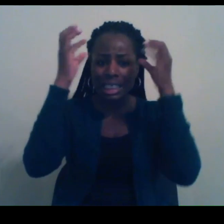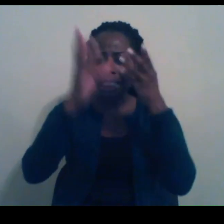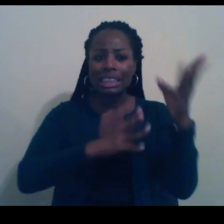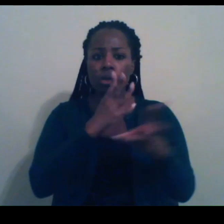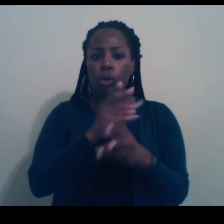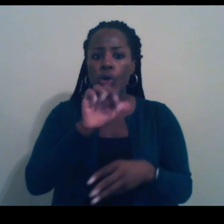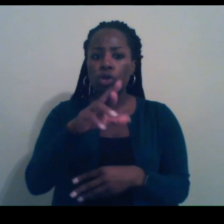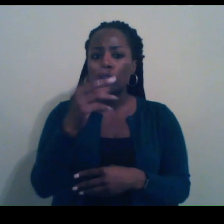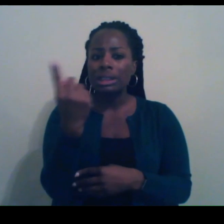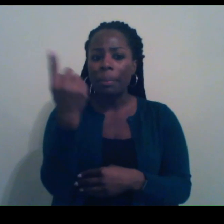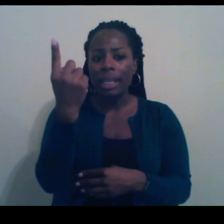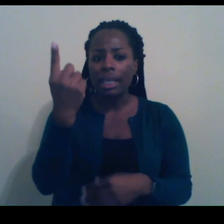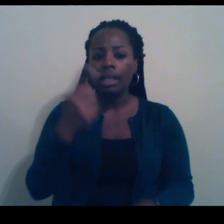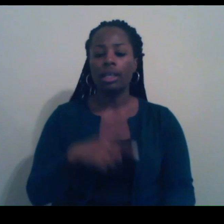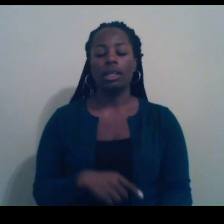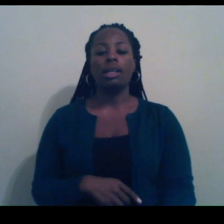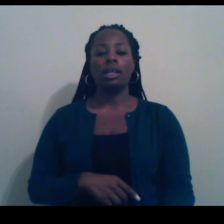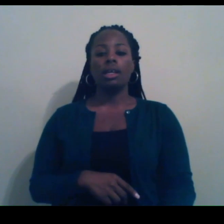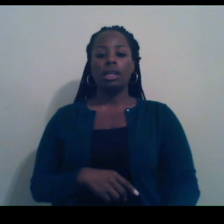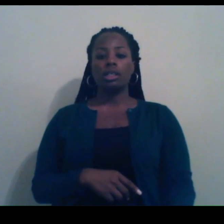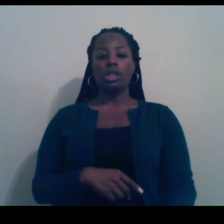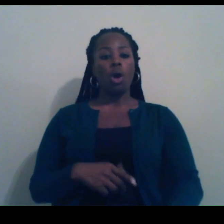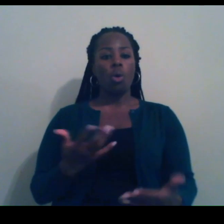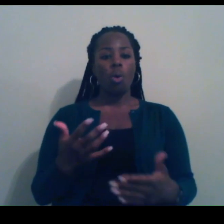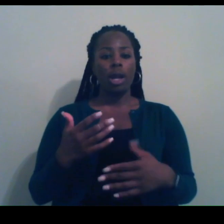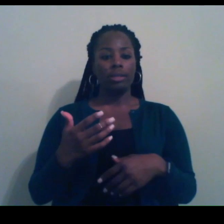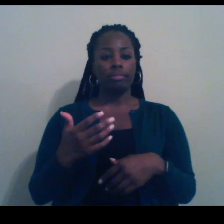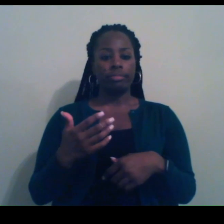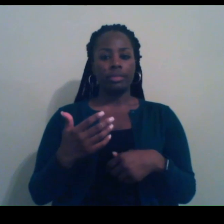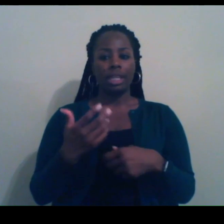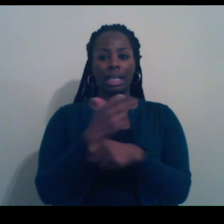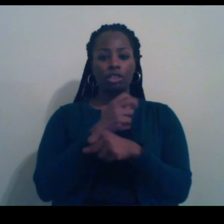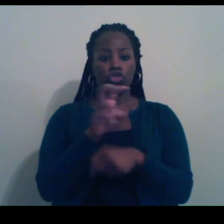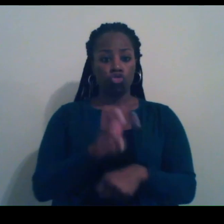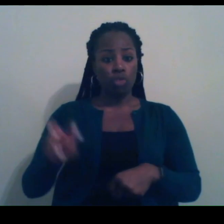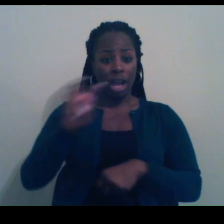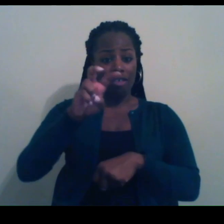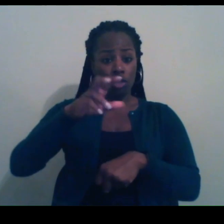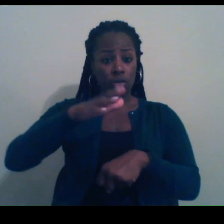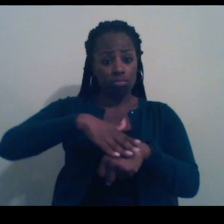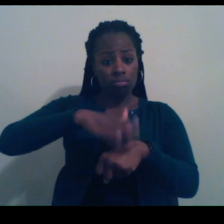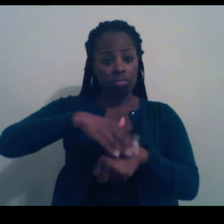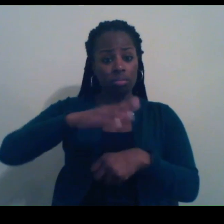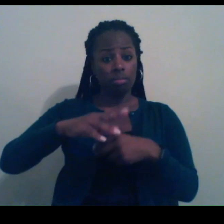about any limitations on travel within the United States of America but let me